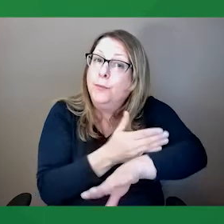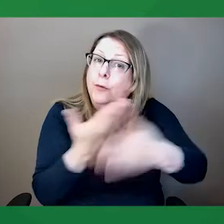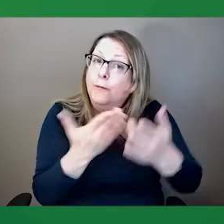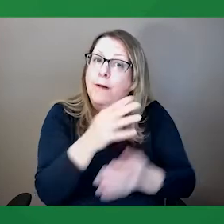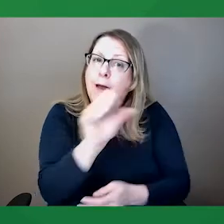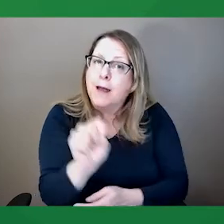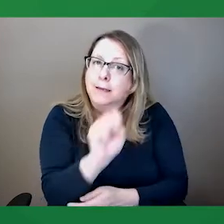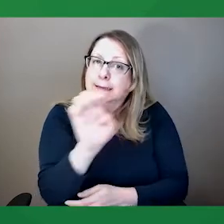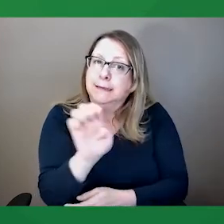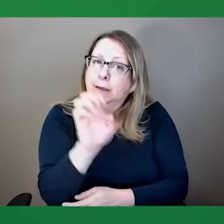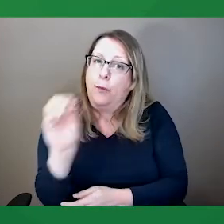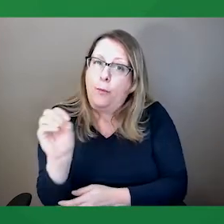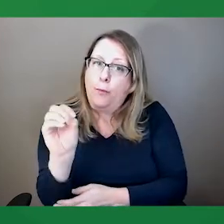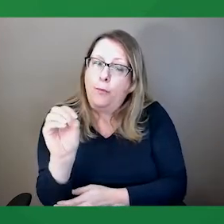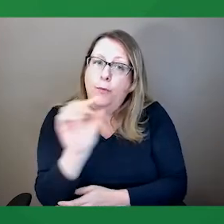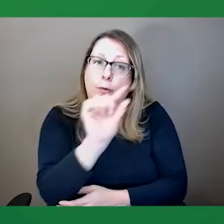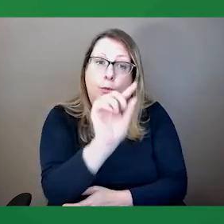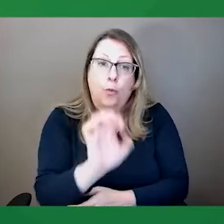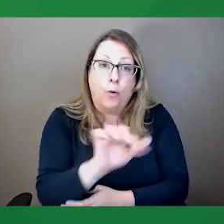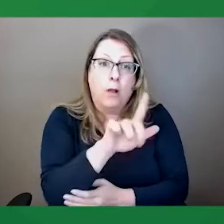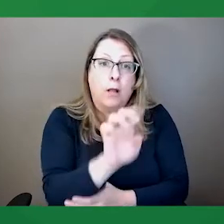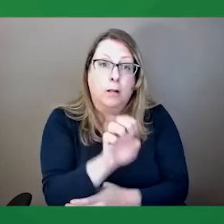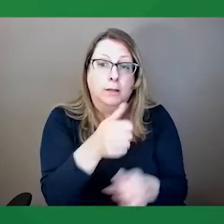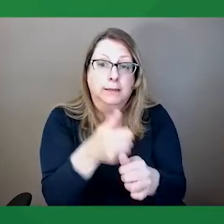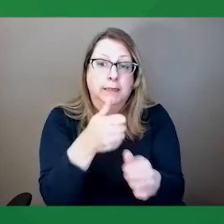and it sure does improve SEO.